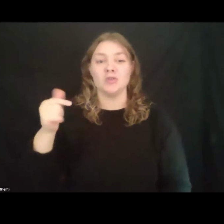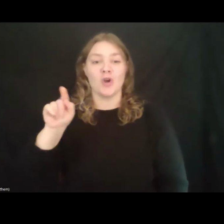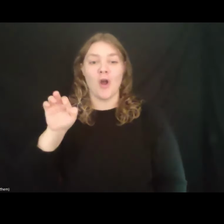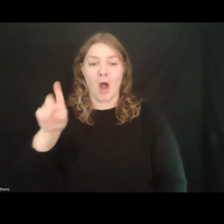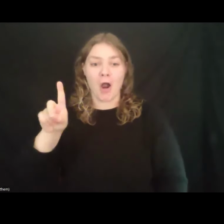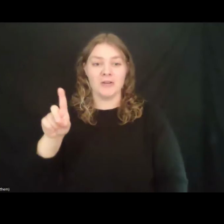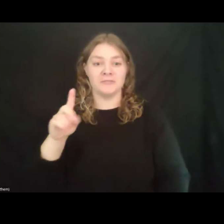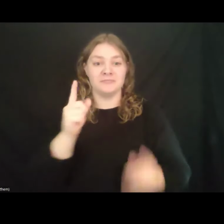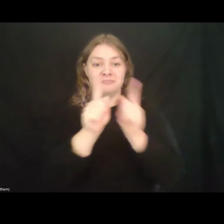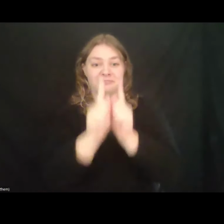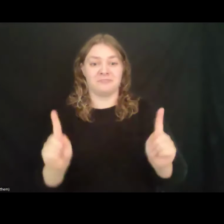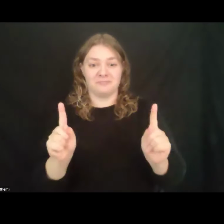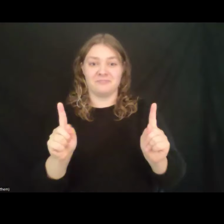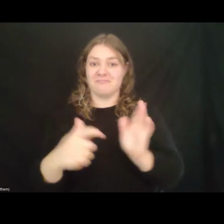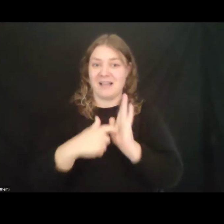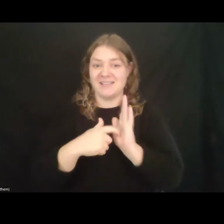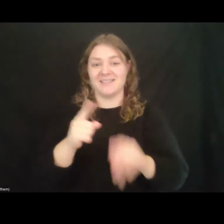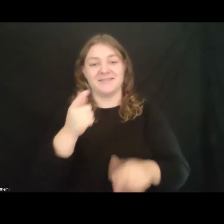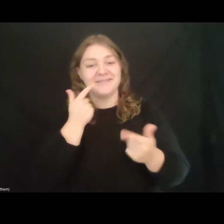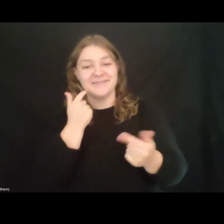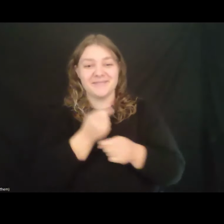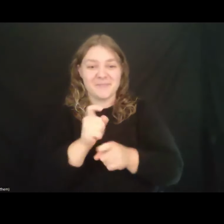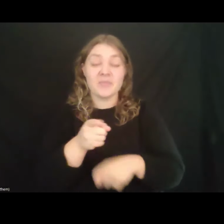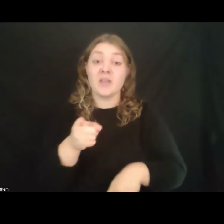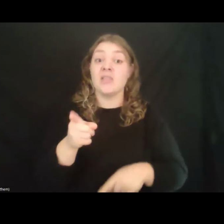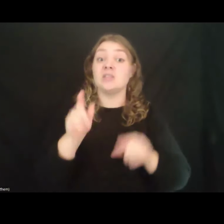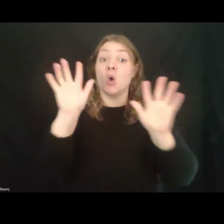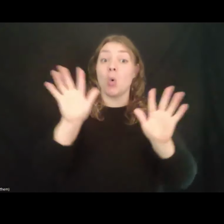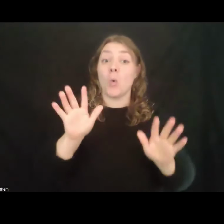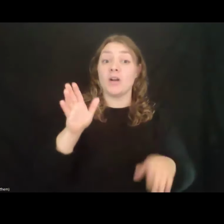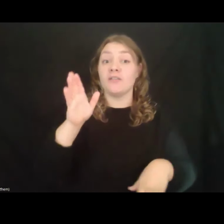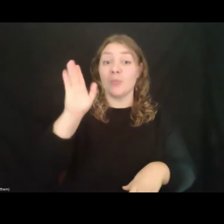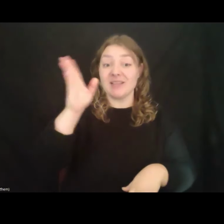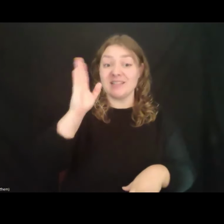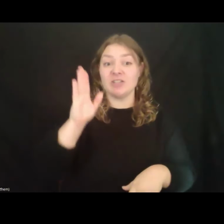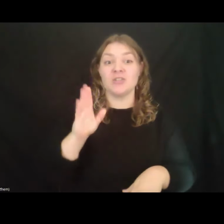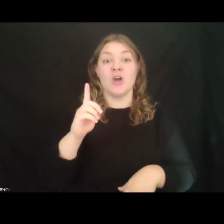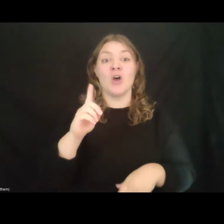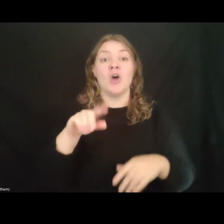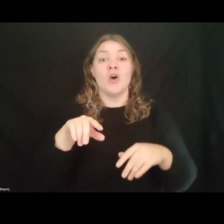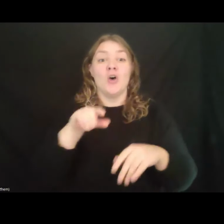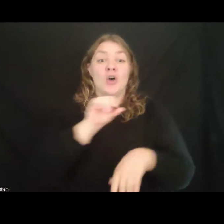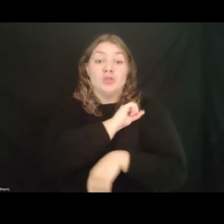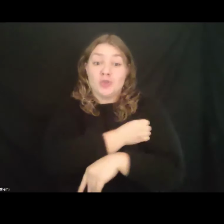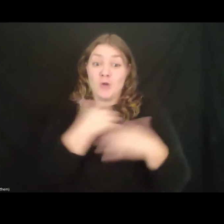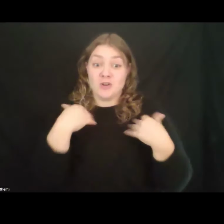presentation strong recovery has finally been challenged that's uh there is a comment a question